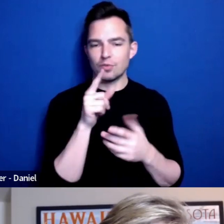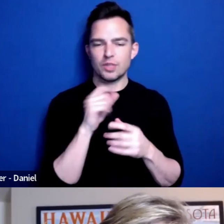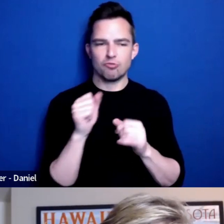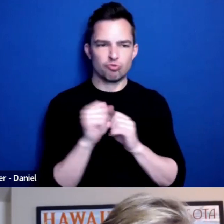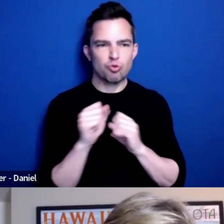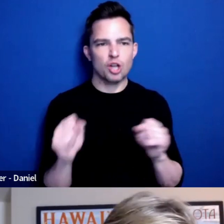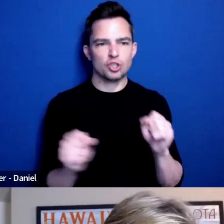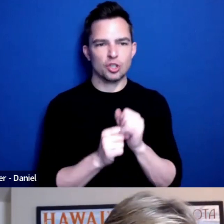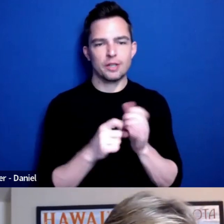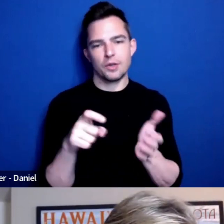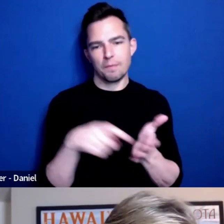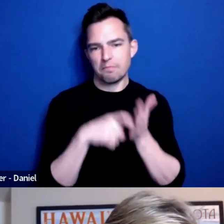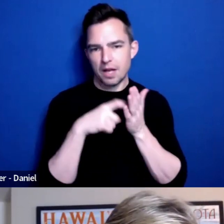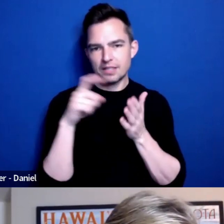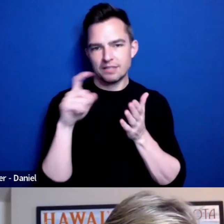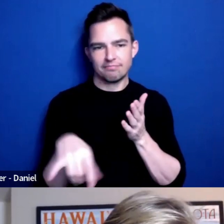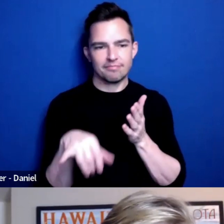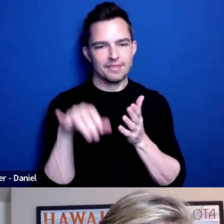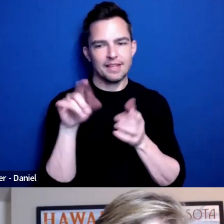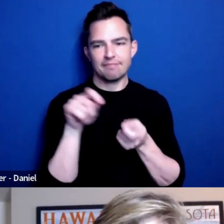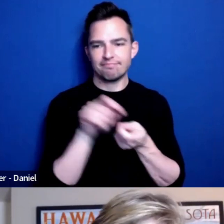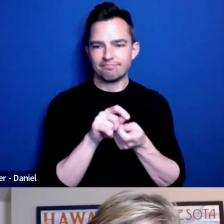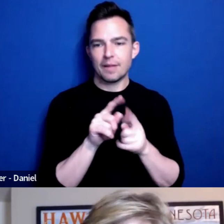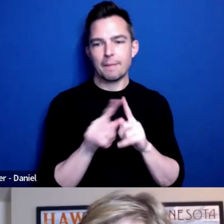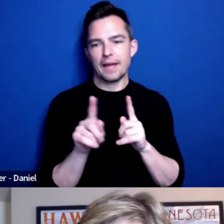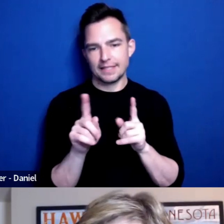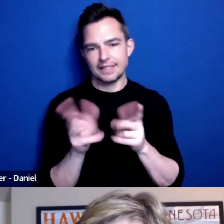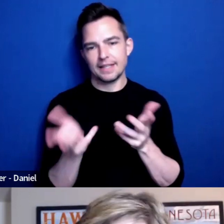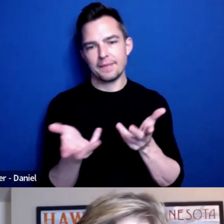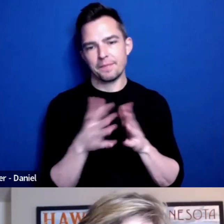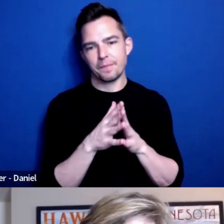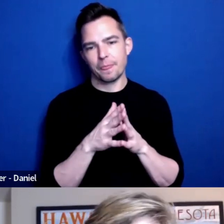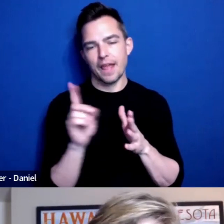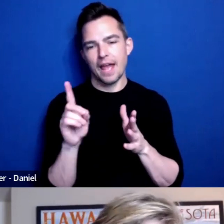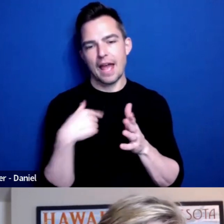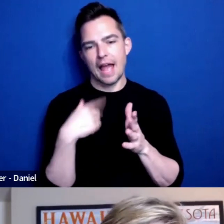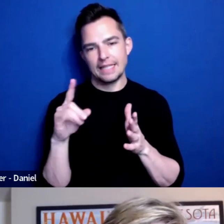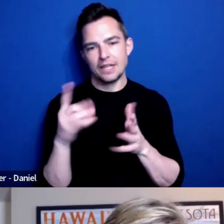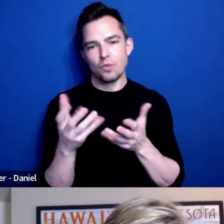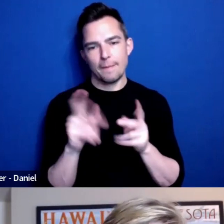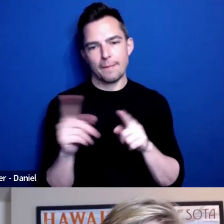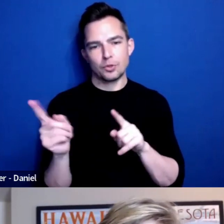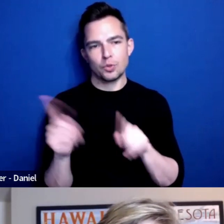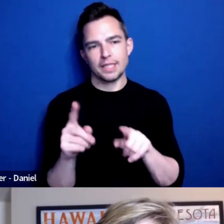must do this. But I did want people to attend at the monthly meeting. So we had that